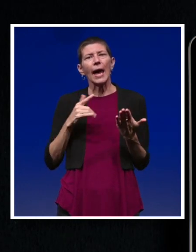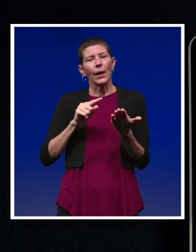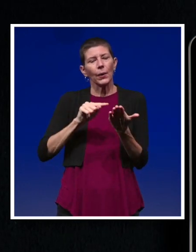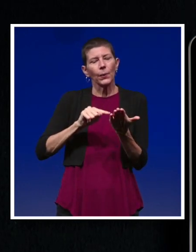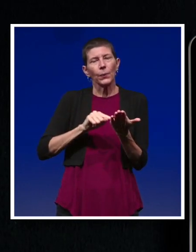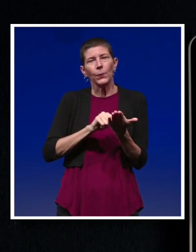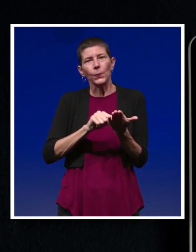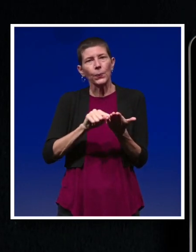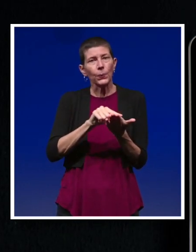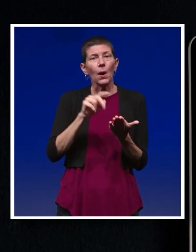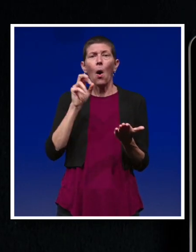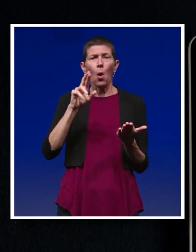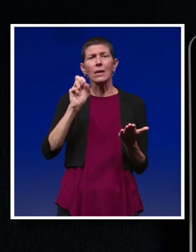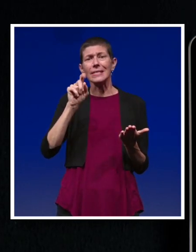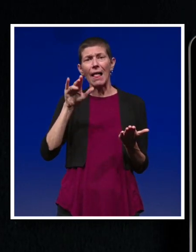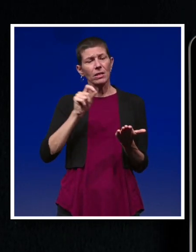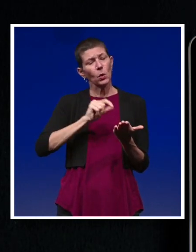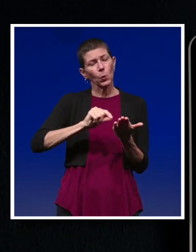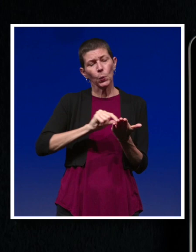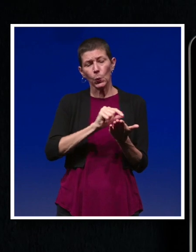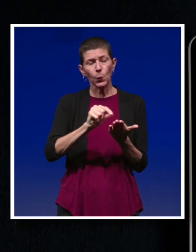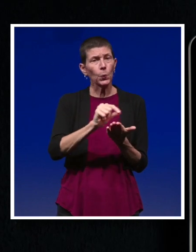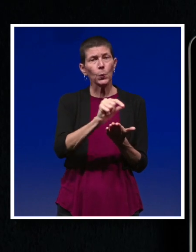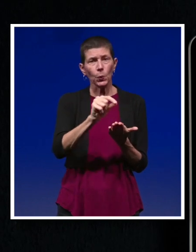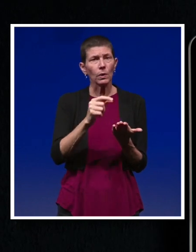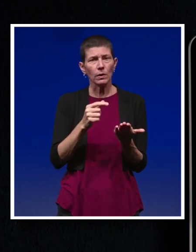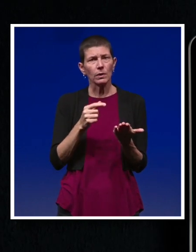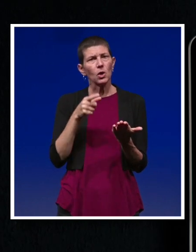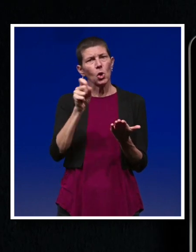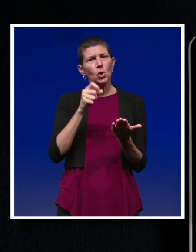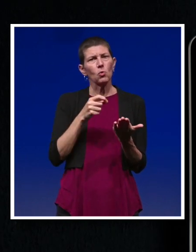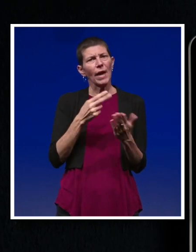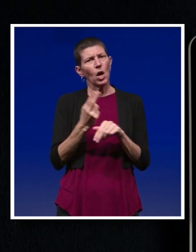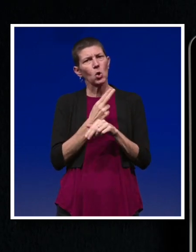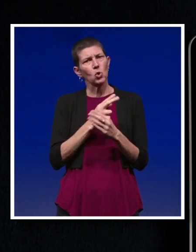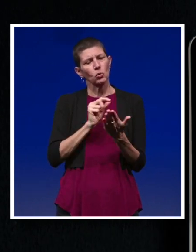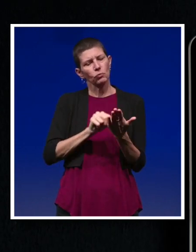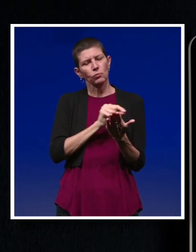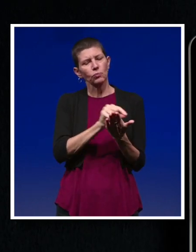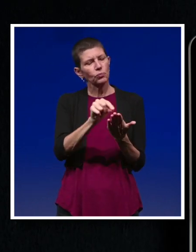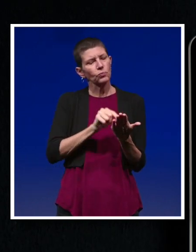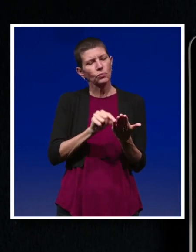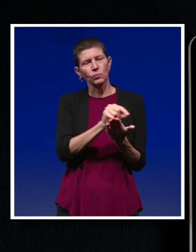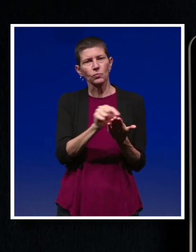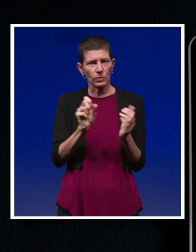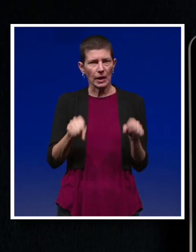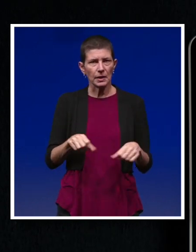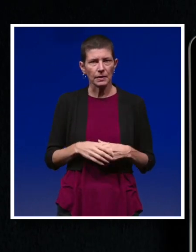A gentle movement of your finger or stylus will allow you to interact with the touch screen.